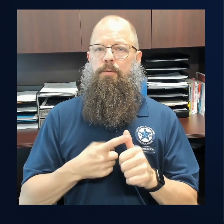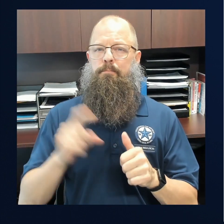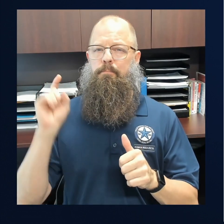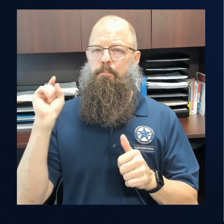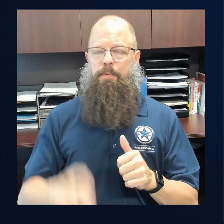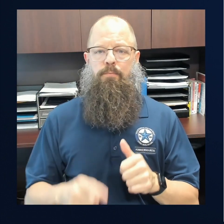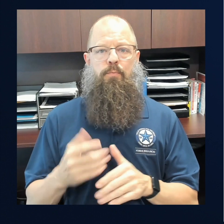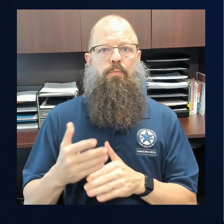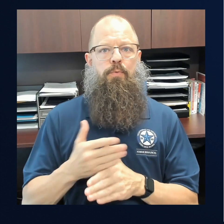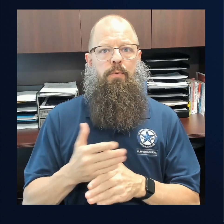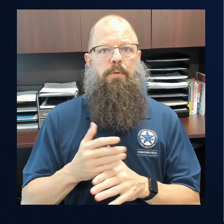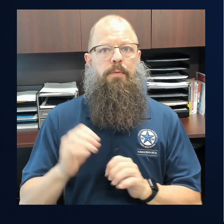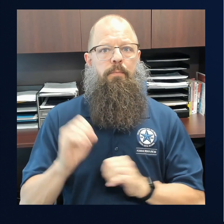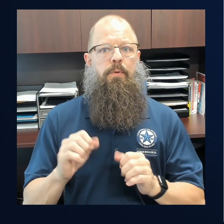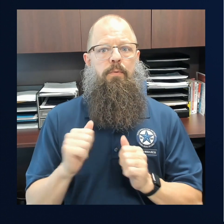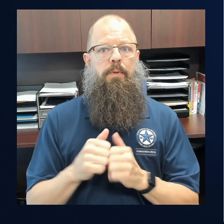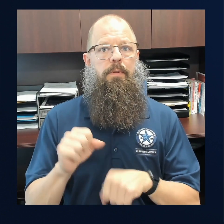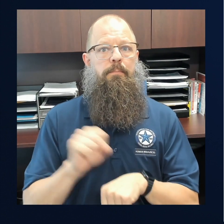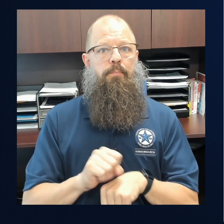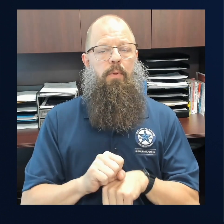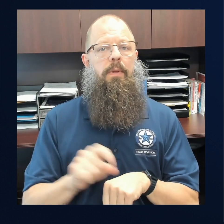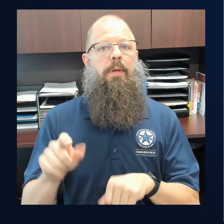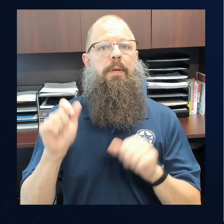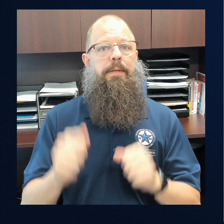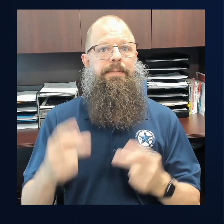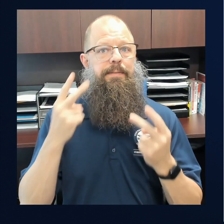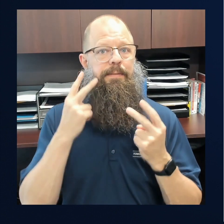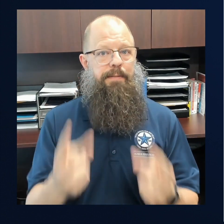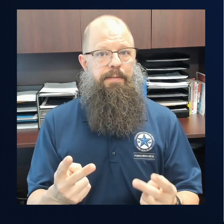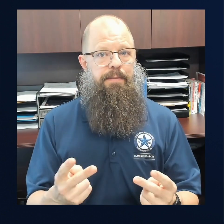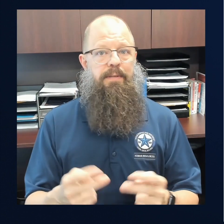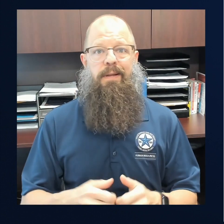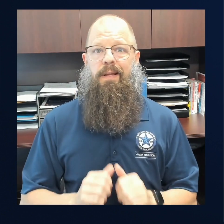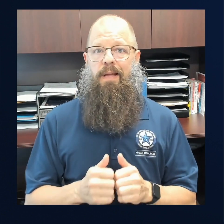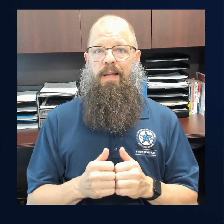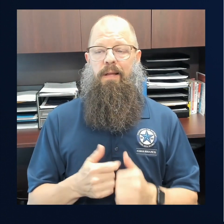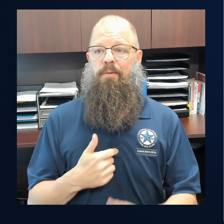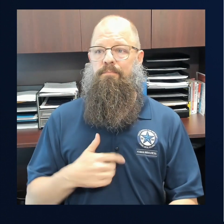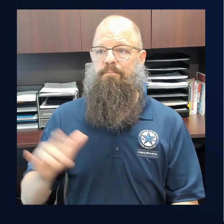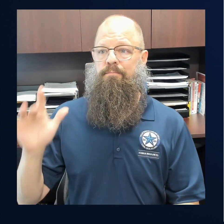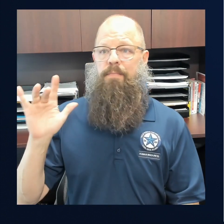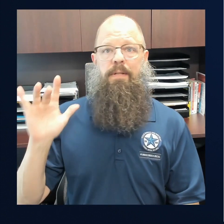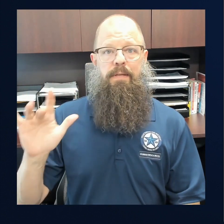and choose Complete. First you must remember to change the visibility to allow the employee